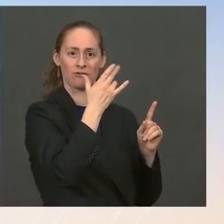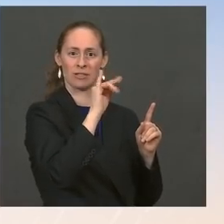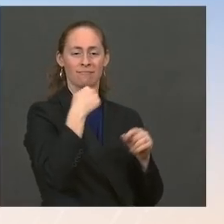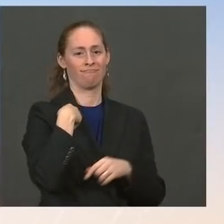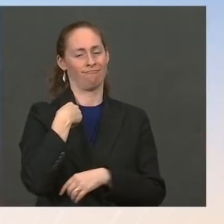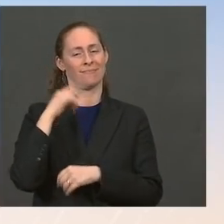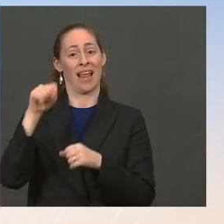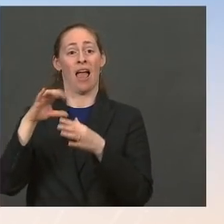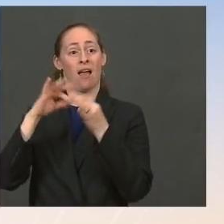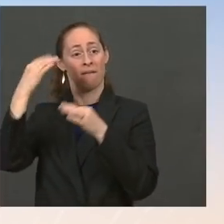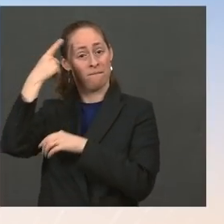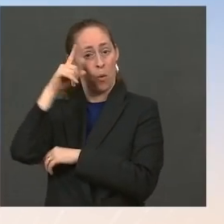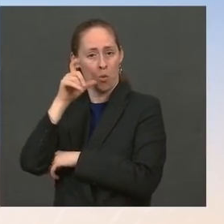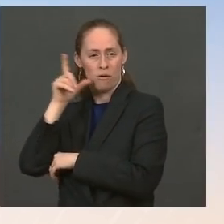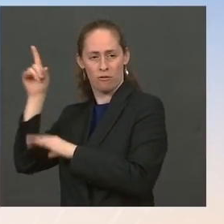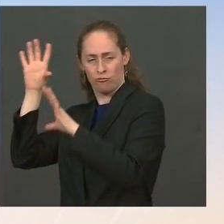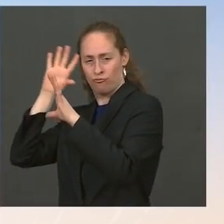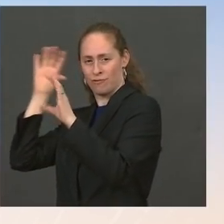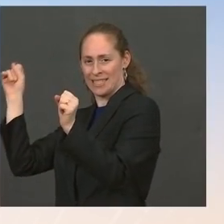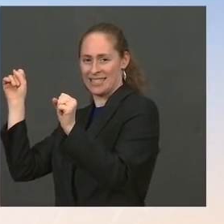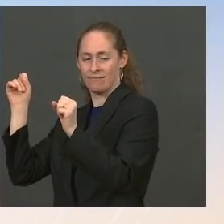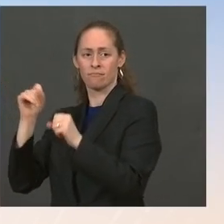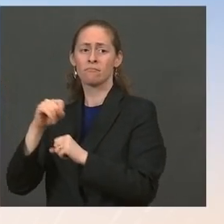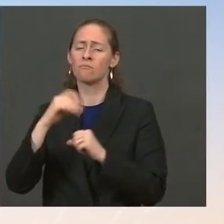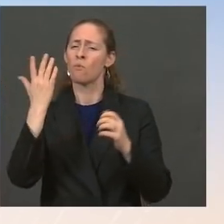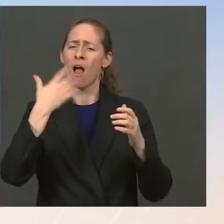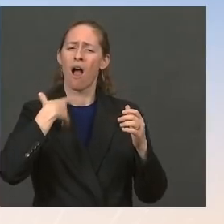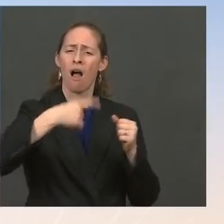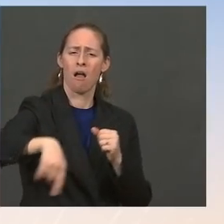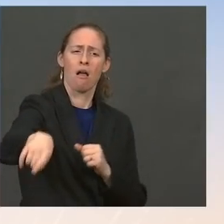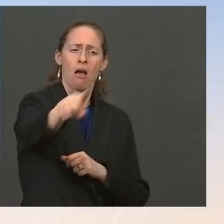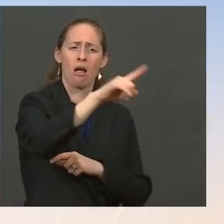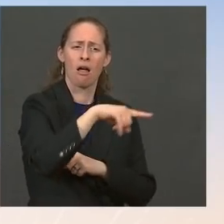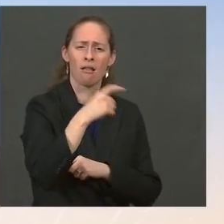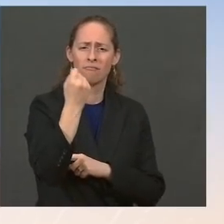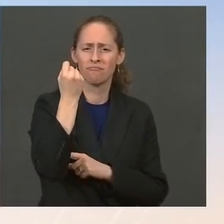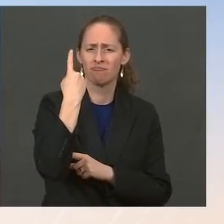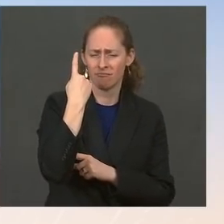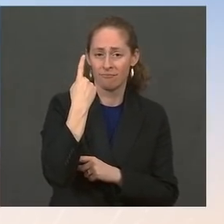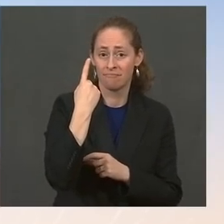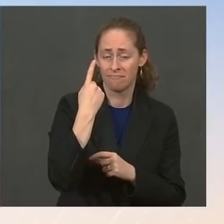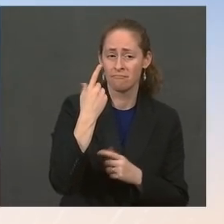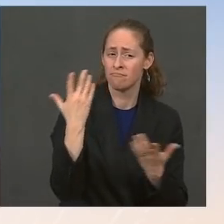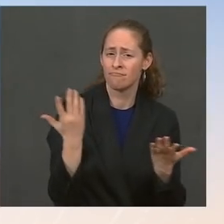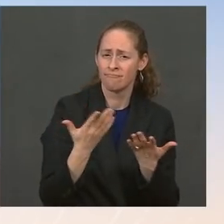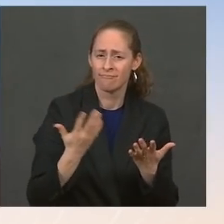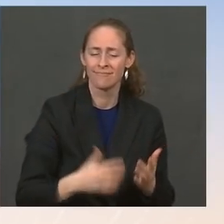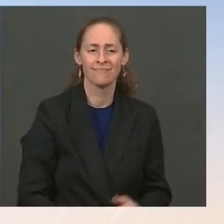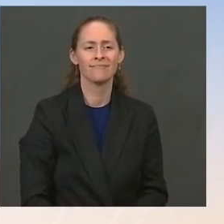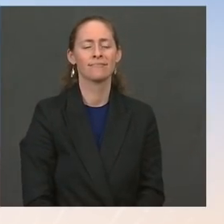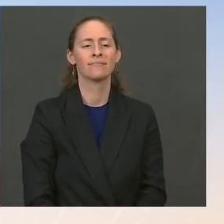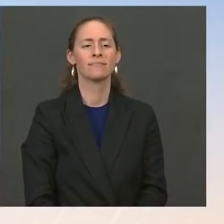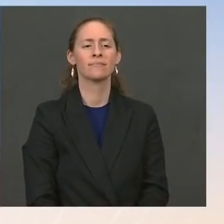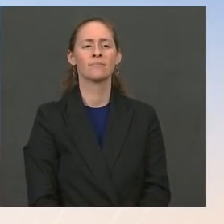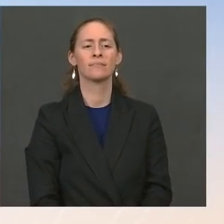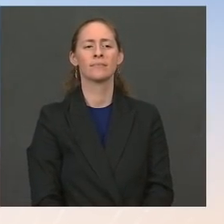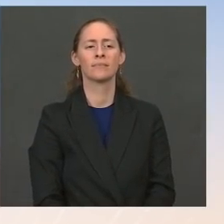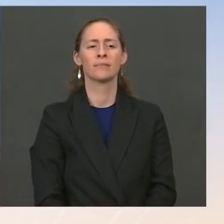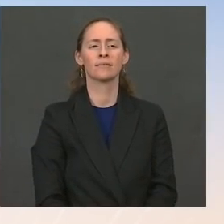for the American people to understand, and certainly Senator Manchin too, is what I've noted a little bit already to date: The former head of the CBO conveyed